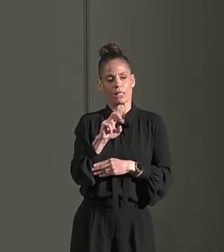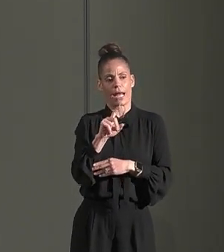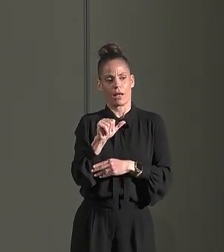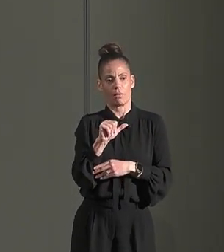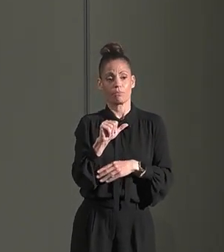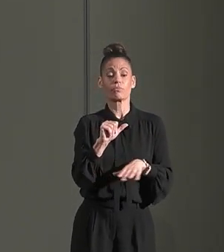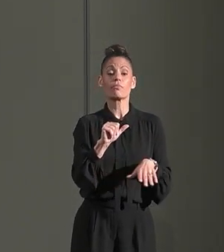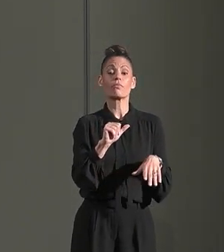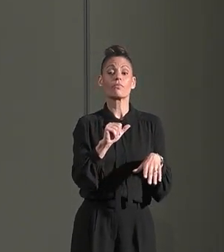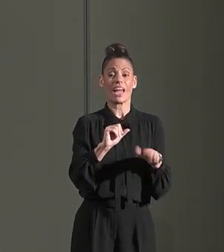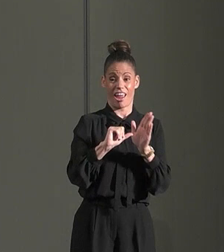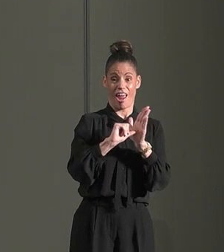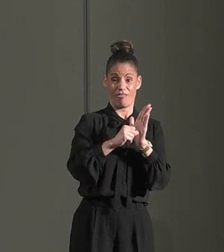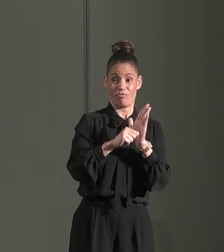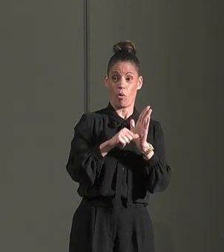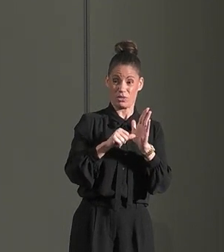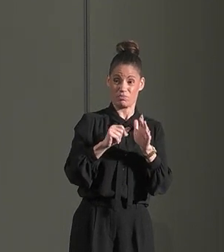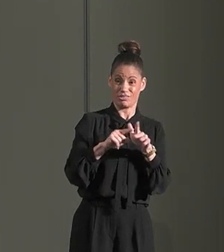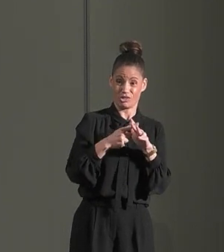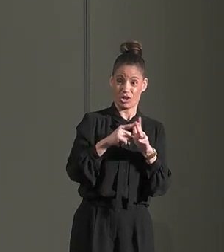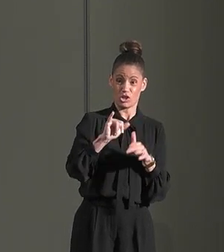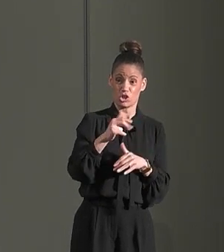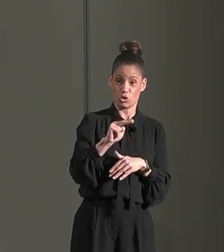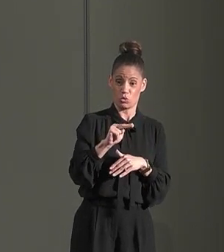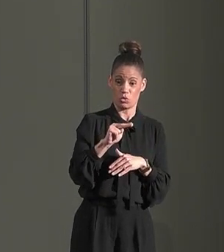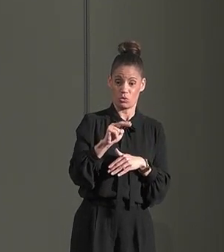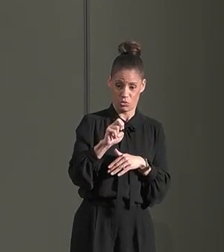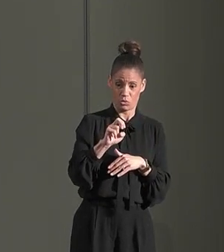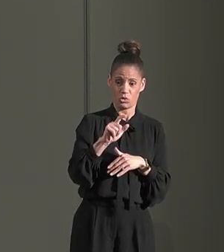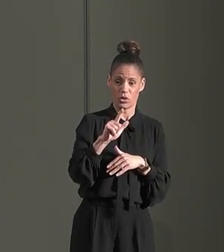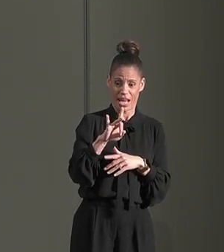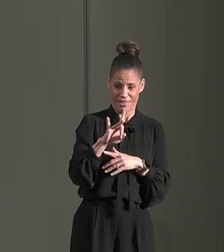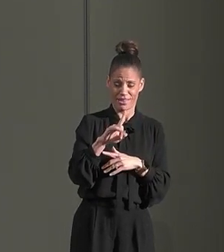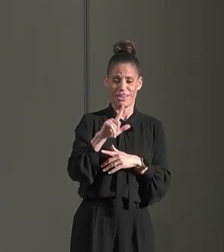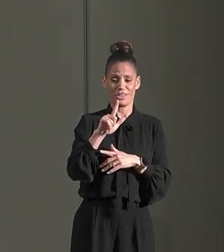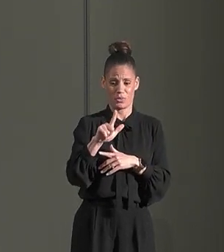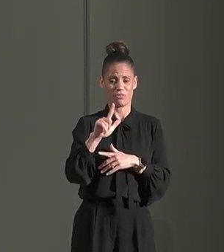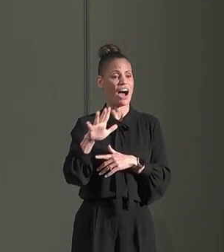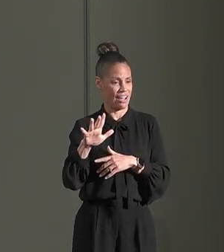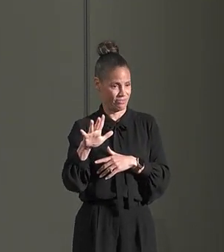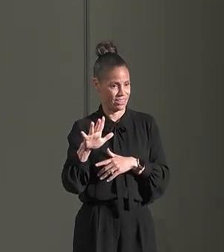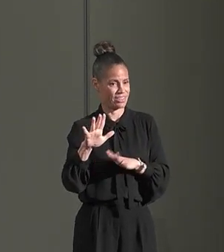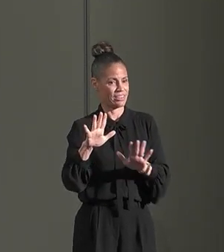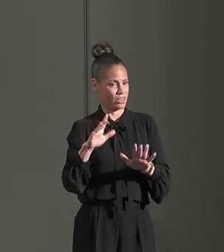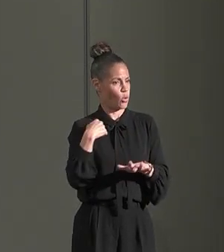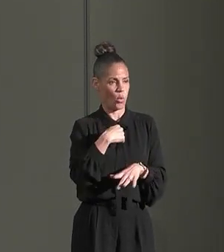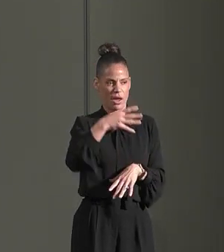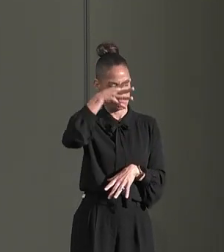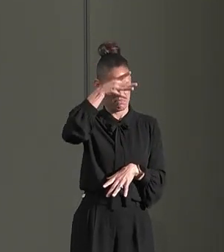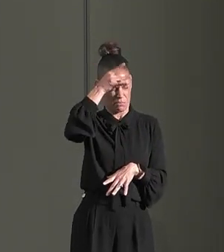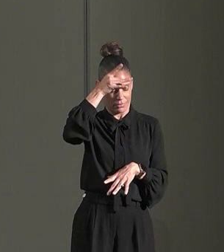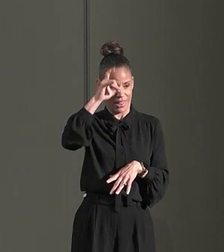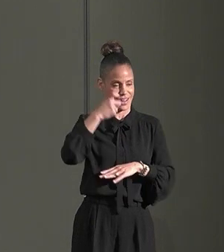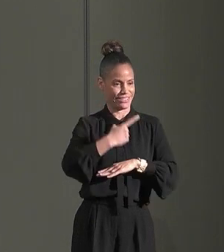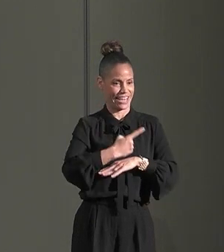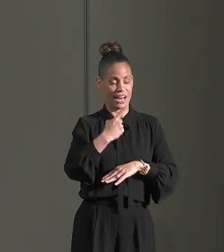June 28,2025 we know that date by heart. I tell people I don't know what enforcement will look